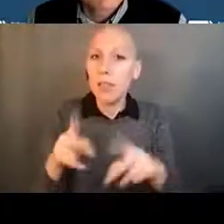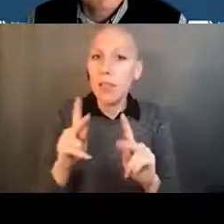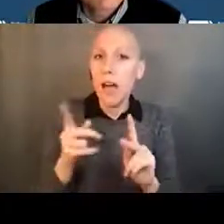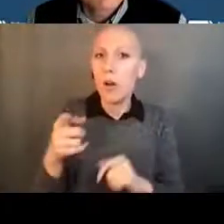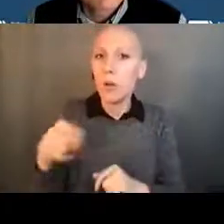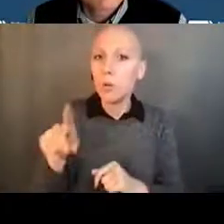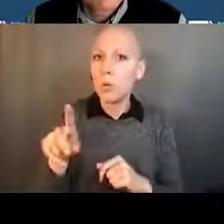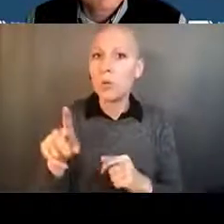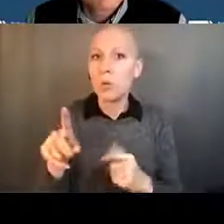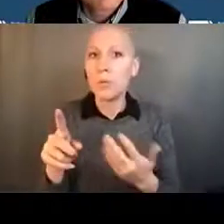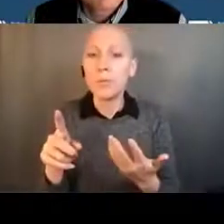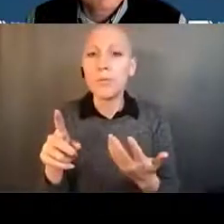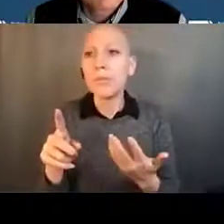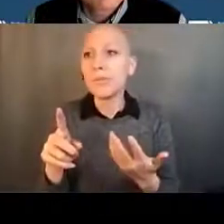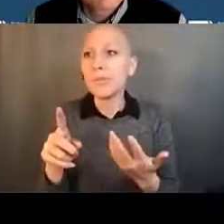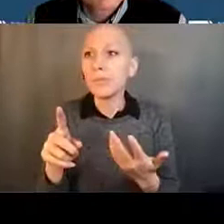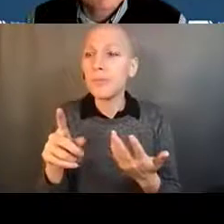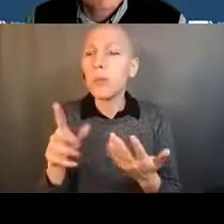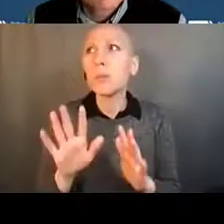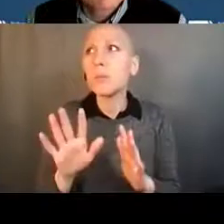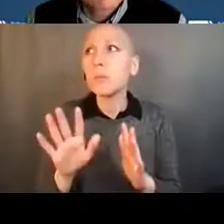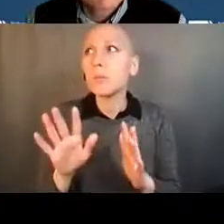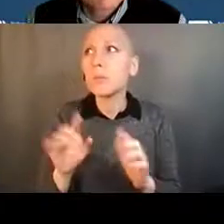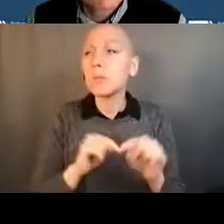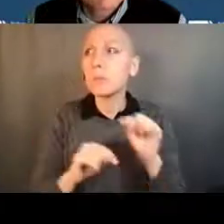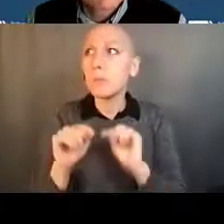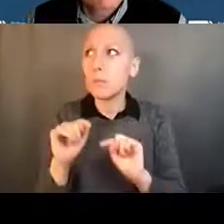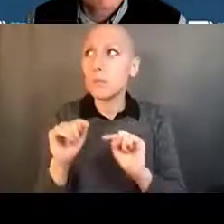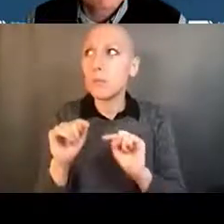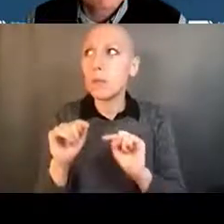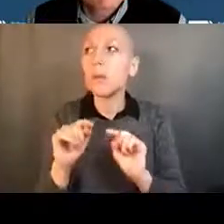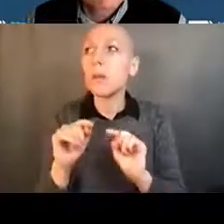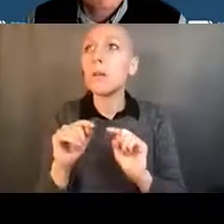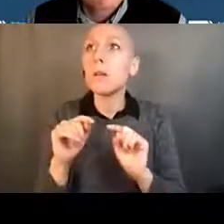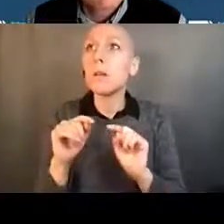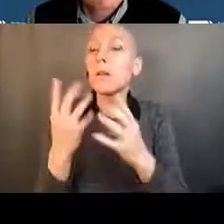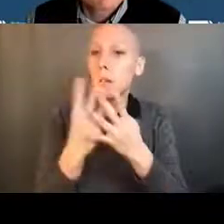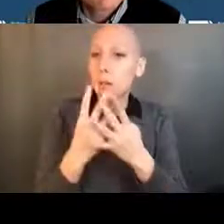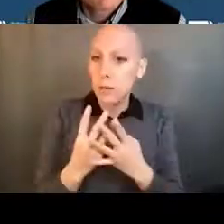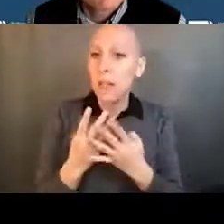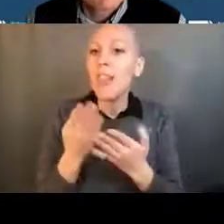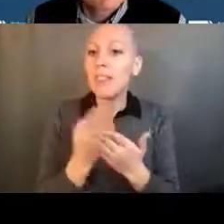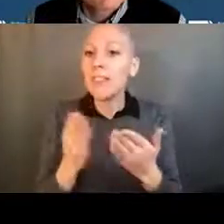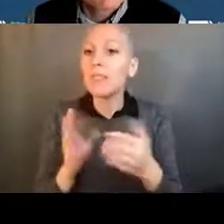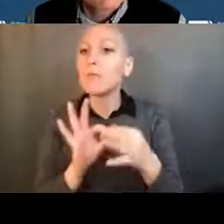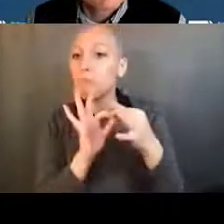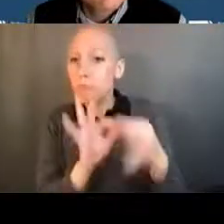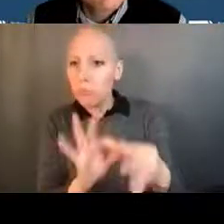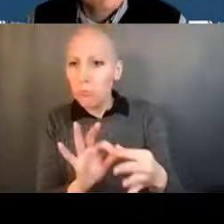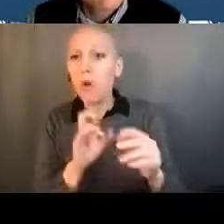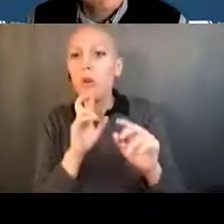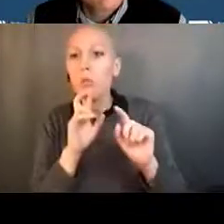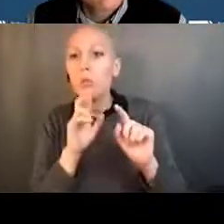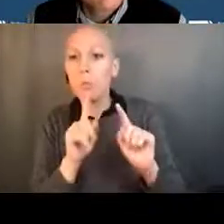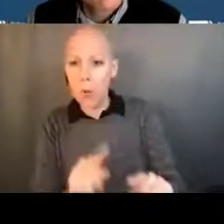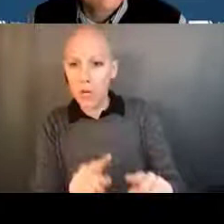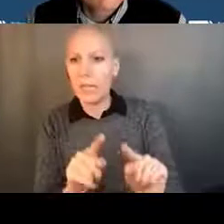that are tied to your reporting requirements, whether it be more frequent or less frequent or more or less things.